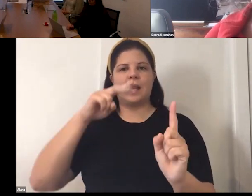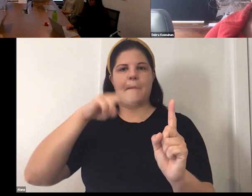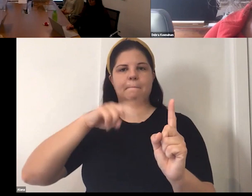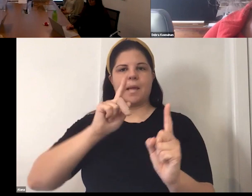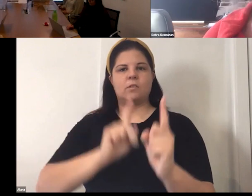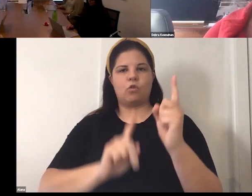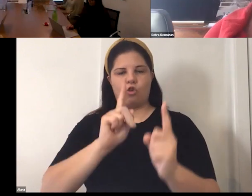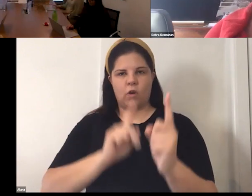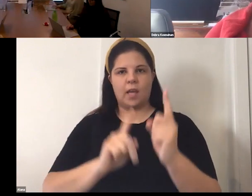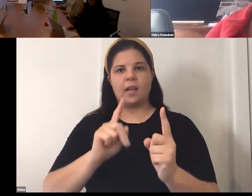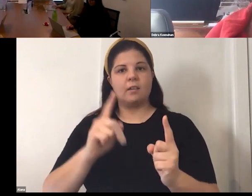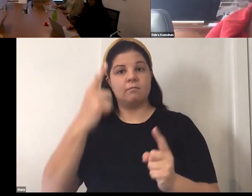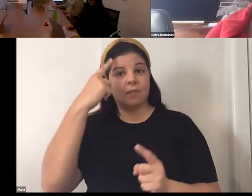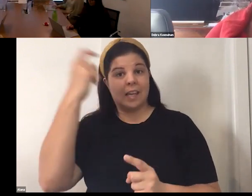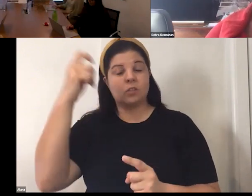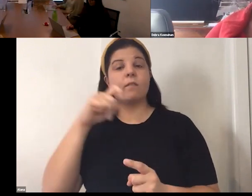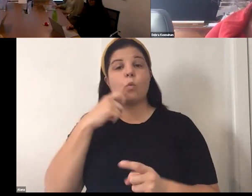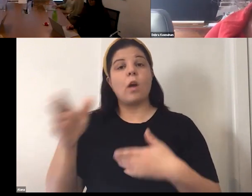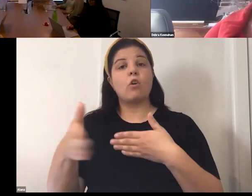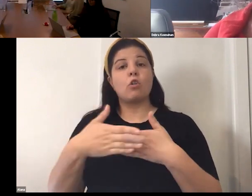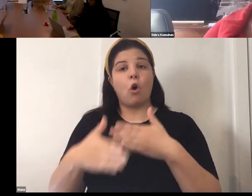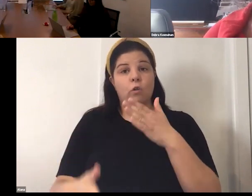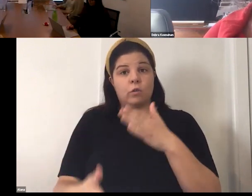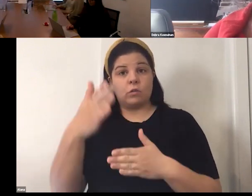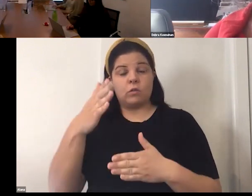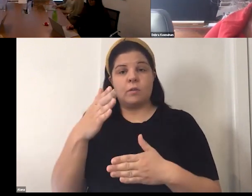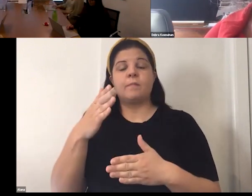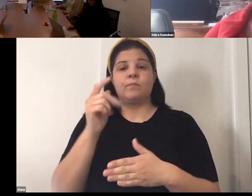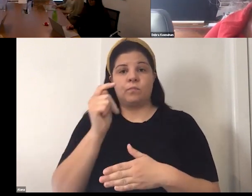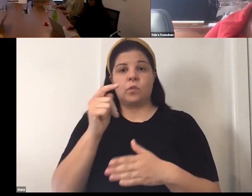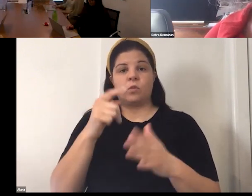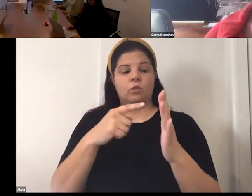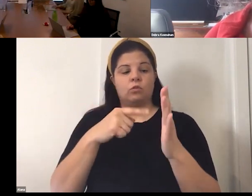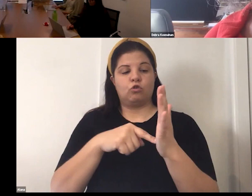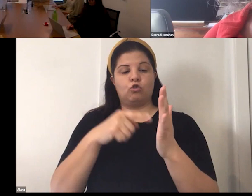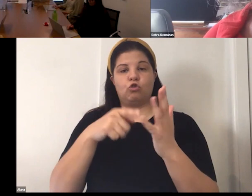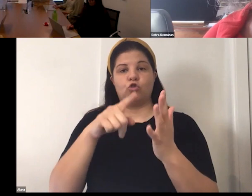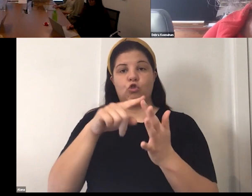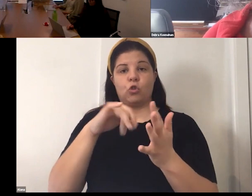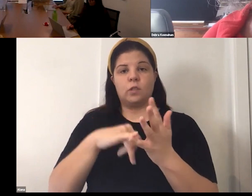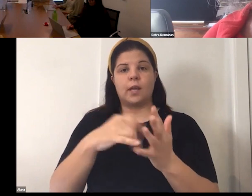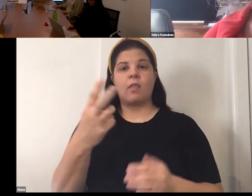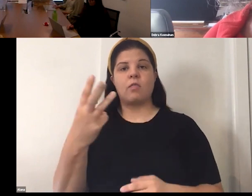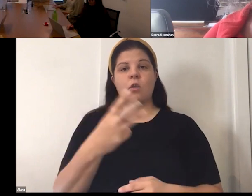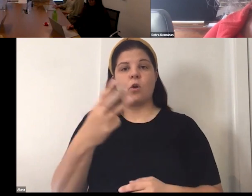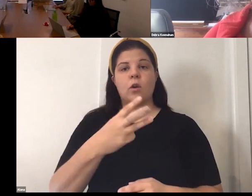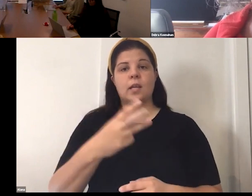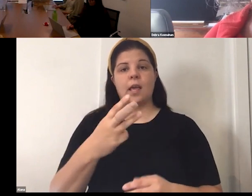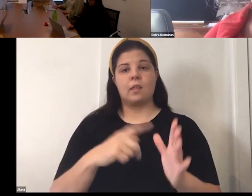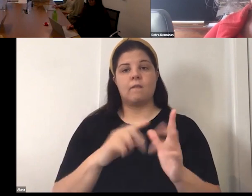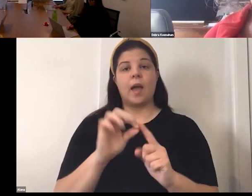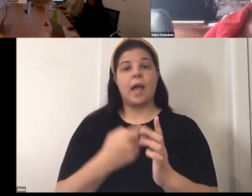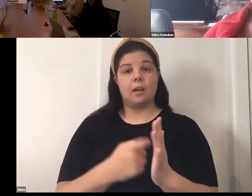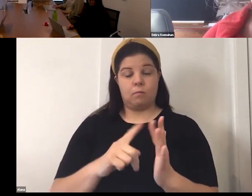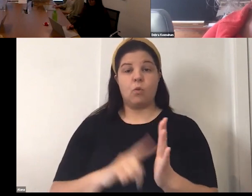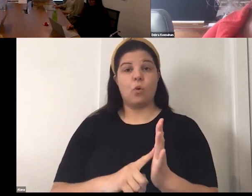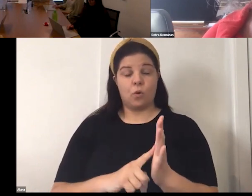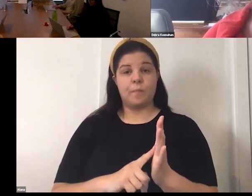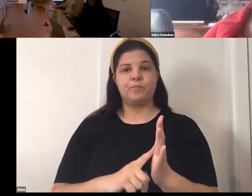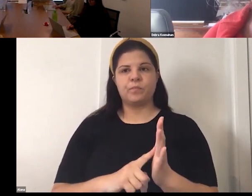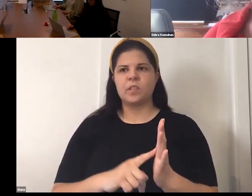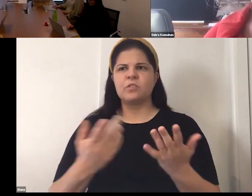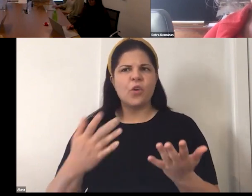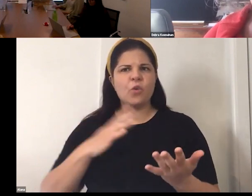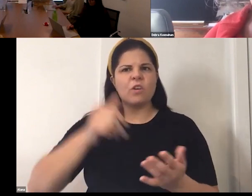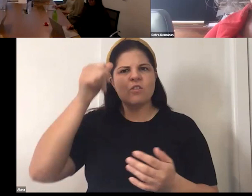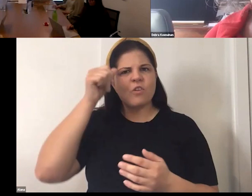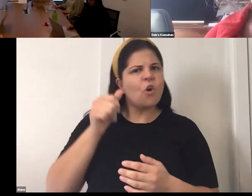which closes on Tuesday 13 April, and we are looking forward to getting your questions.